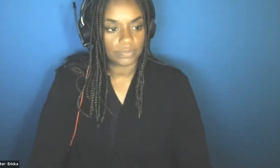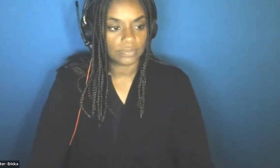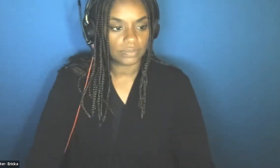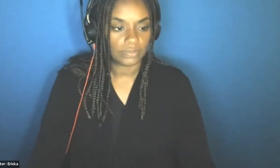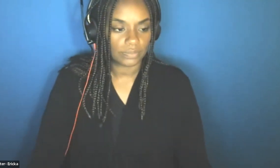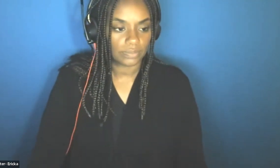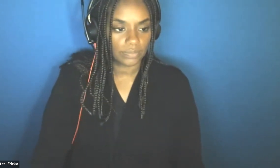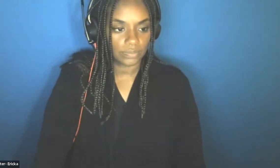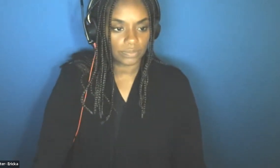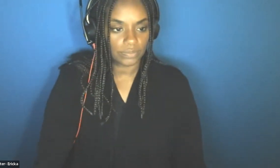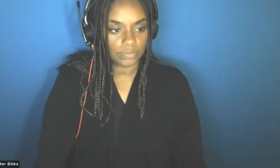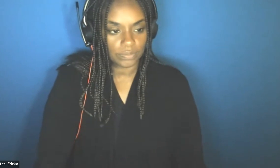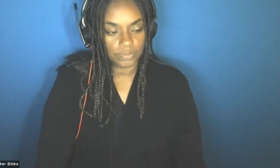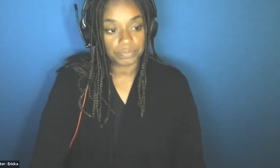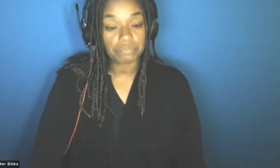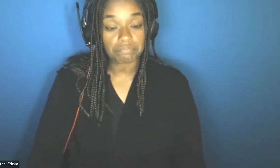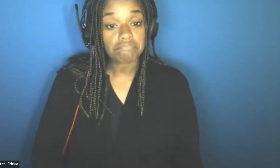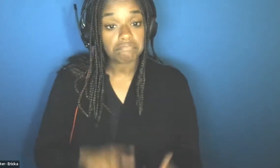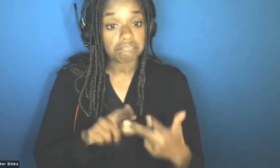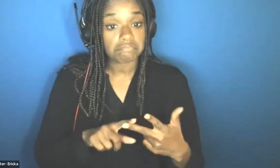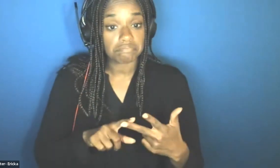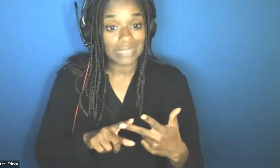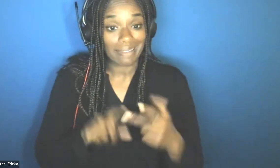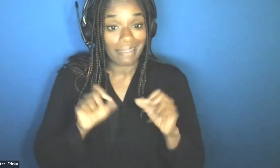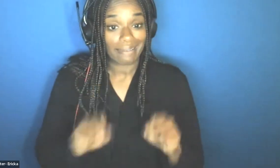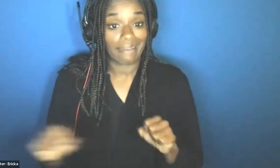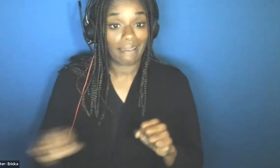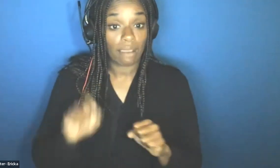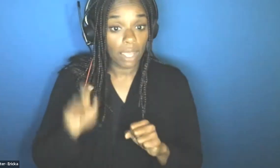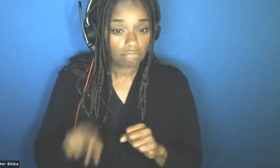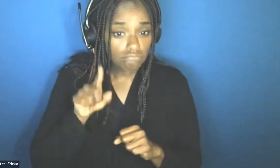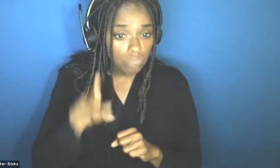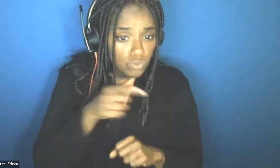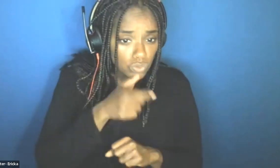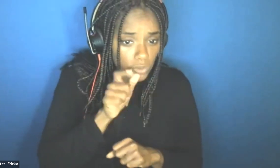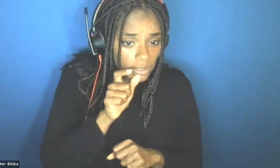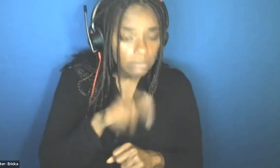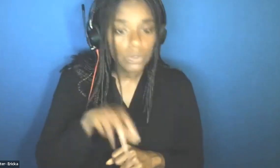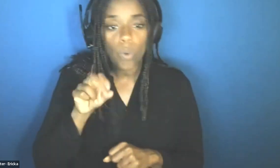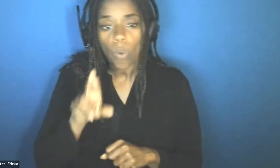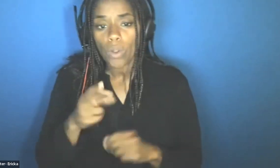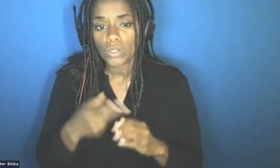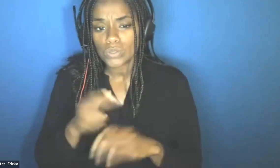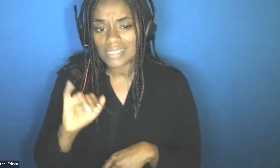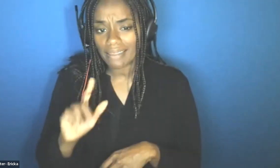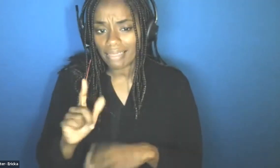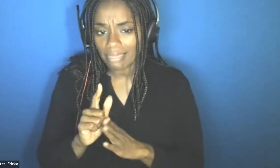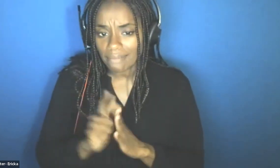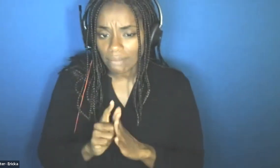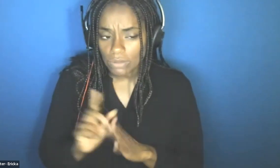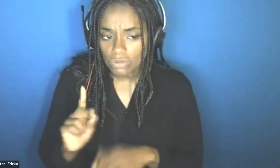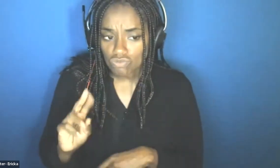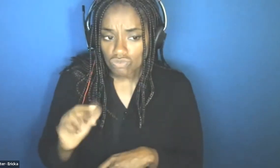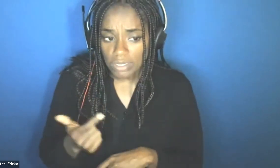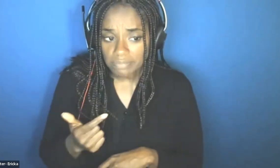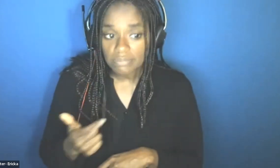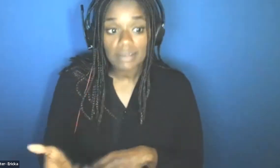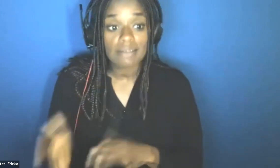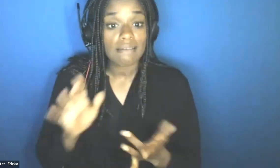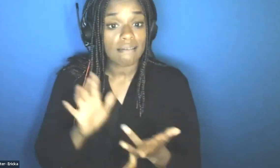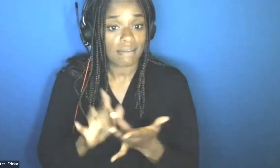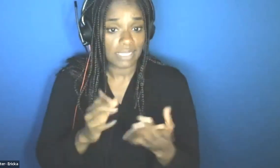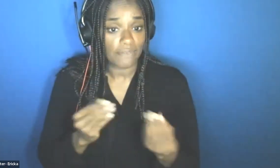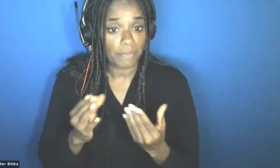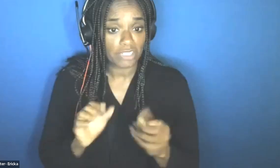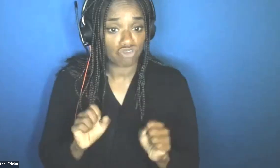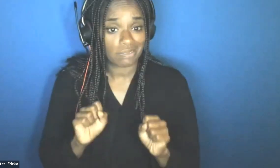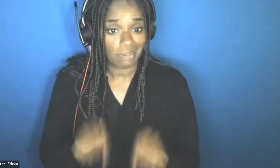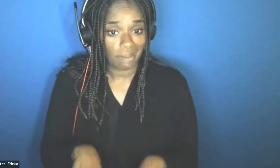However, an employee -- employer may not discipline an alcoholic employee more severely than it does any other employee for the same performance or conduct.